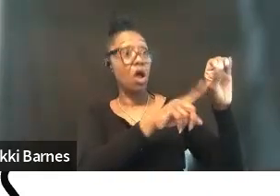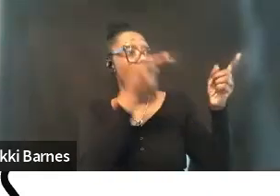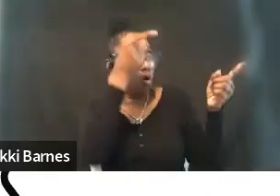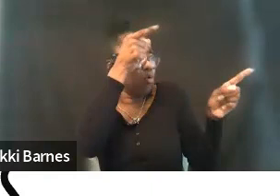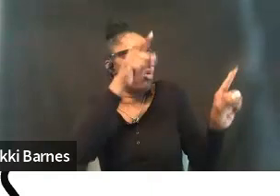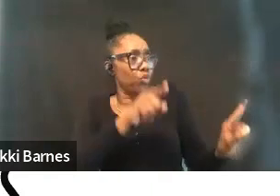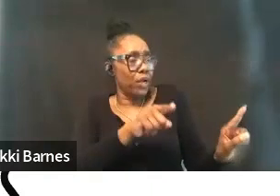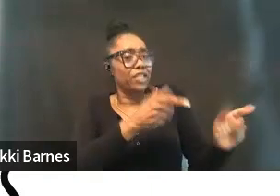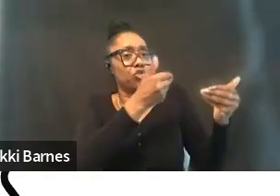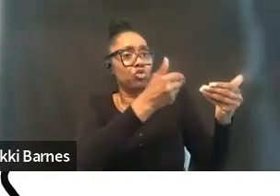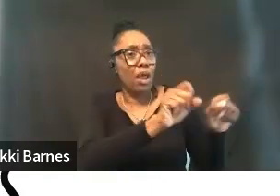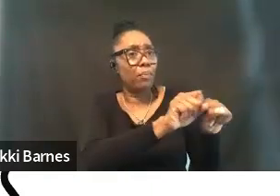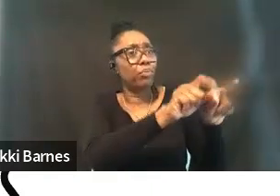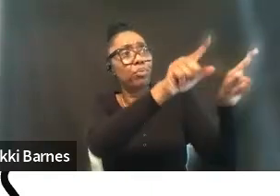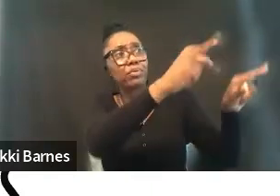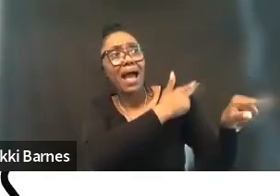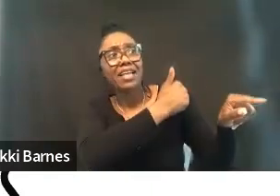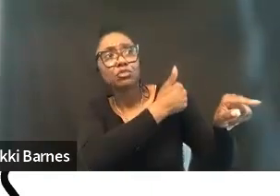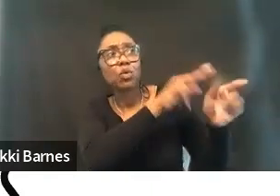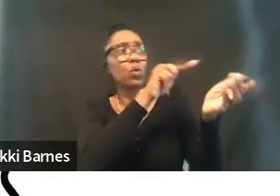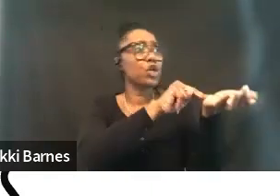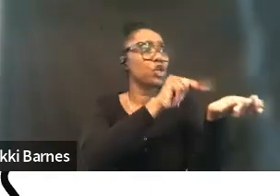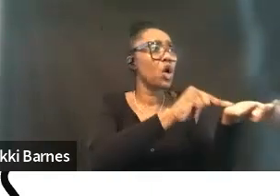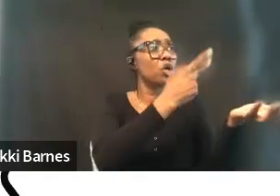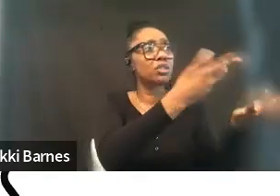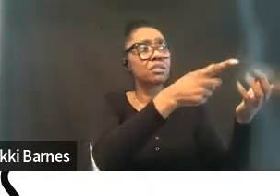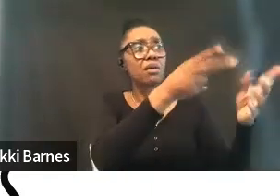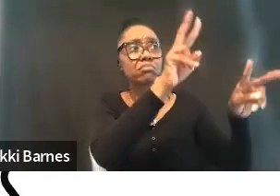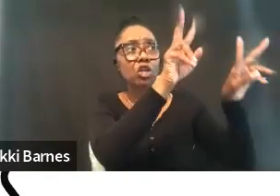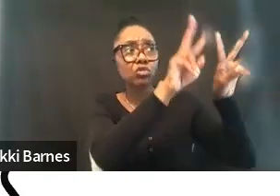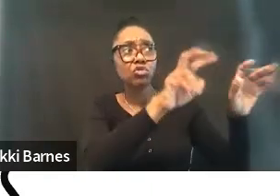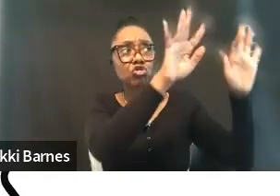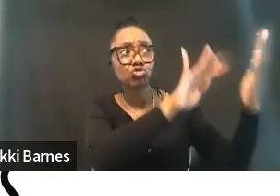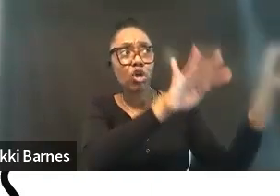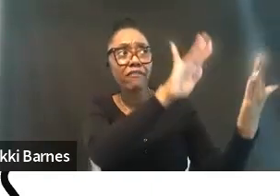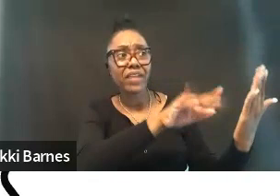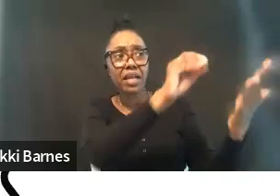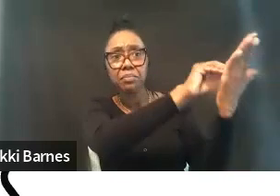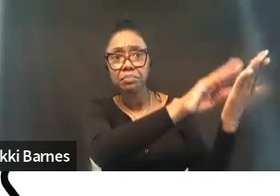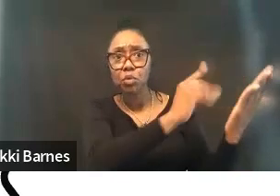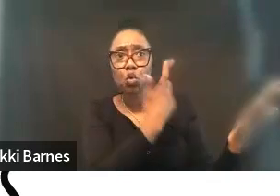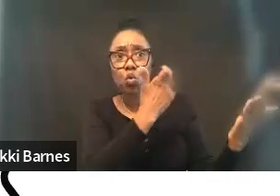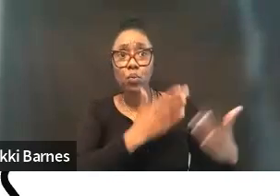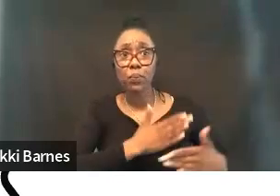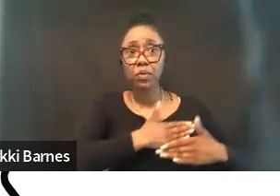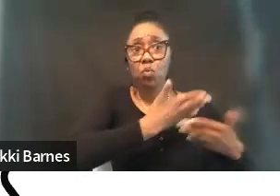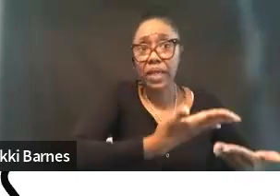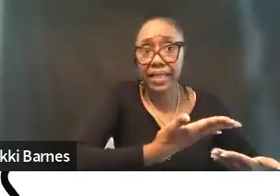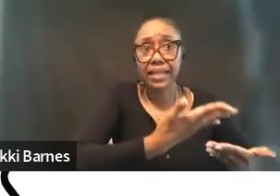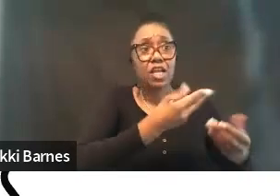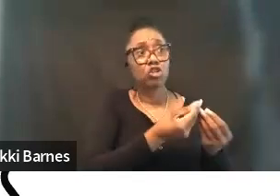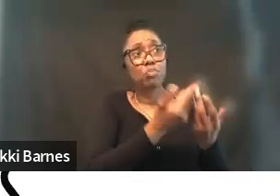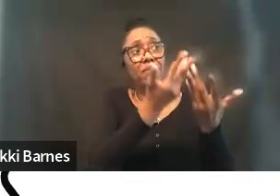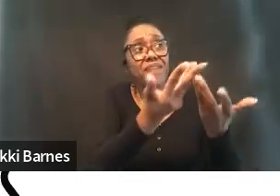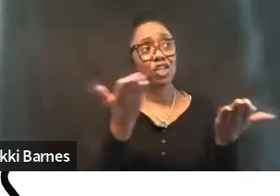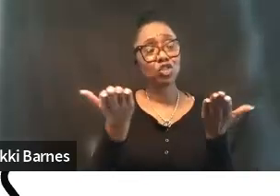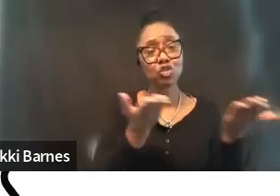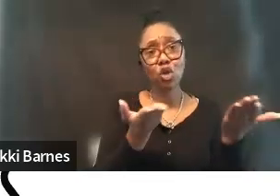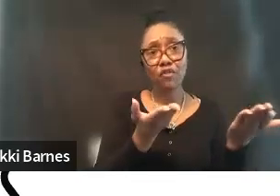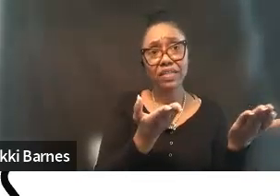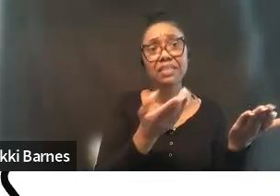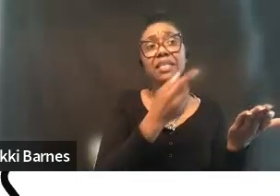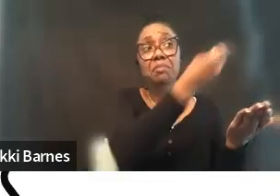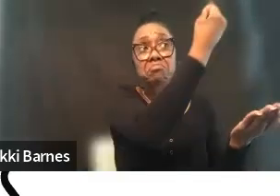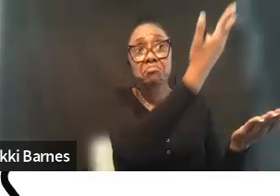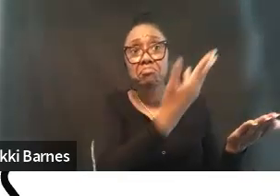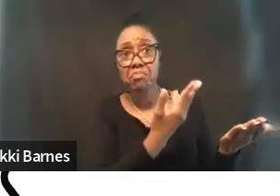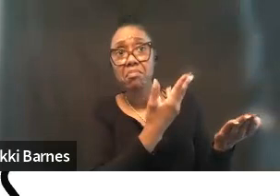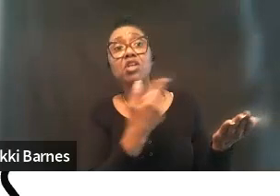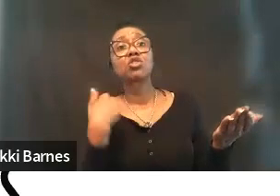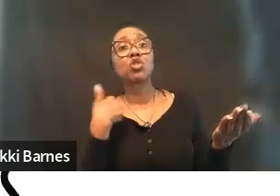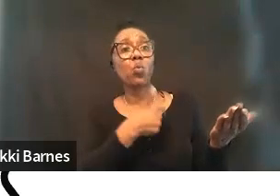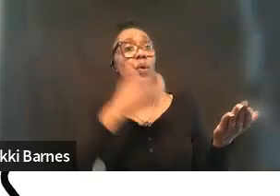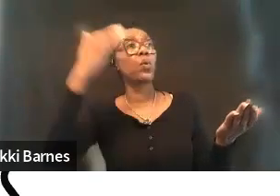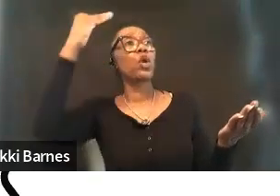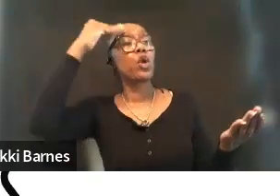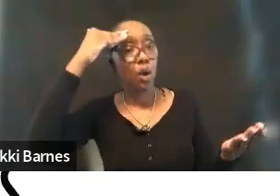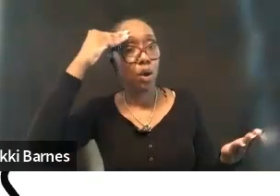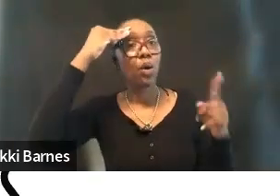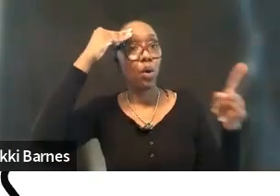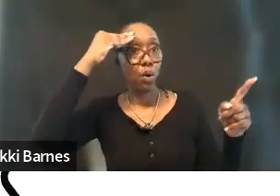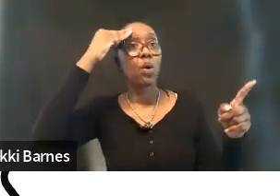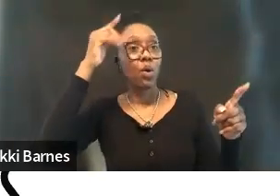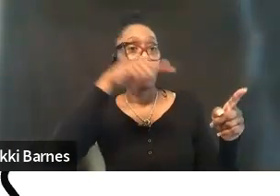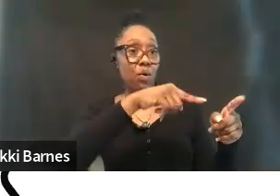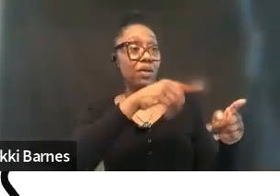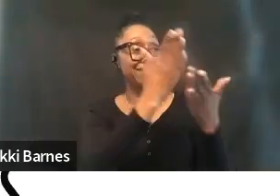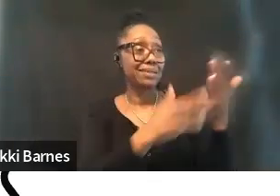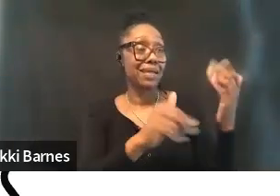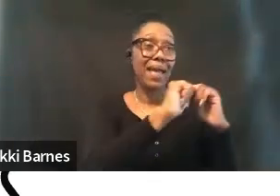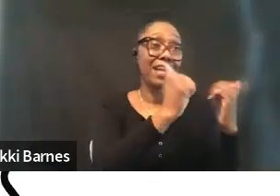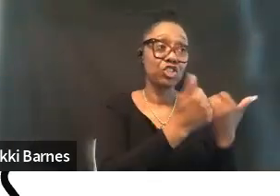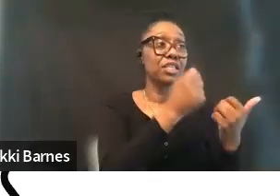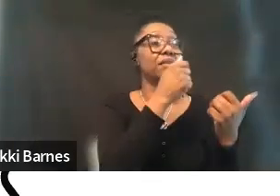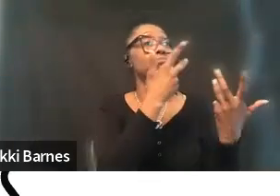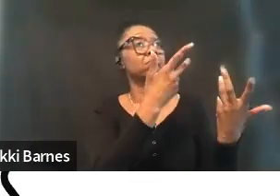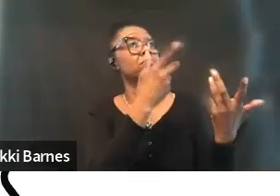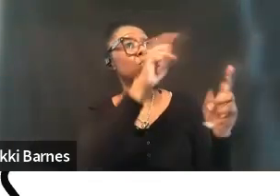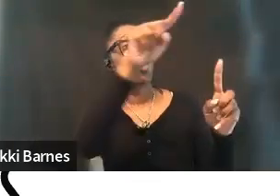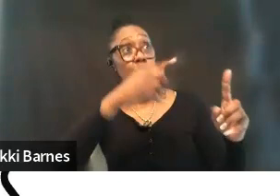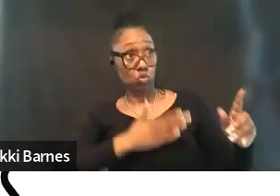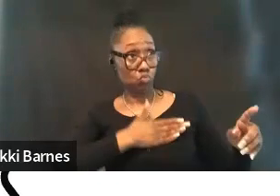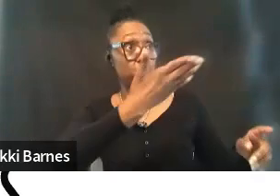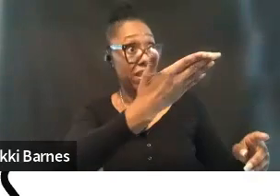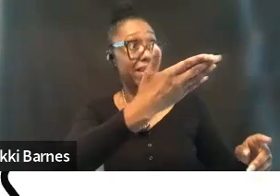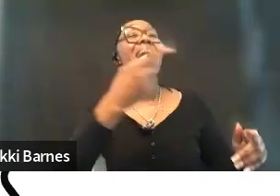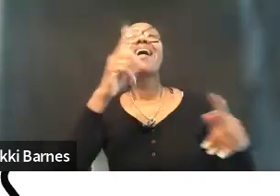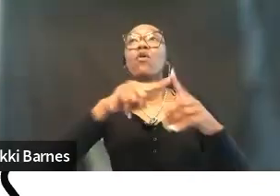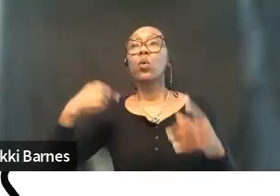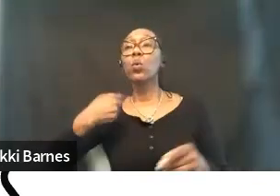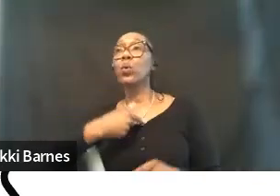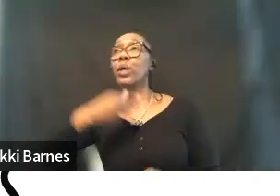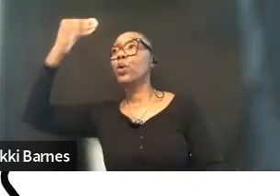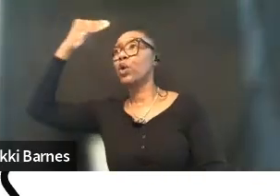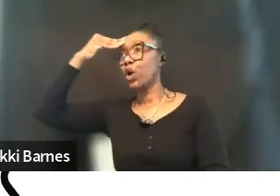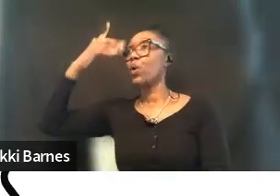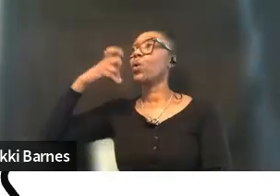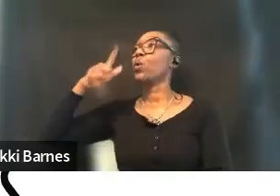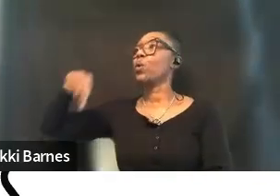So that we know sort of where do we stand today. They know clinicians and agencies they can refer people to now and we know where to target education to increase those numbers.